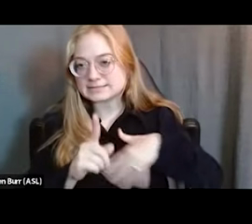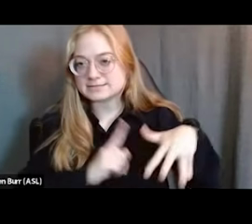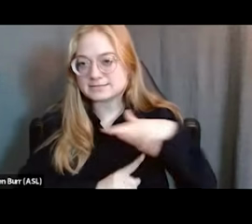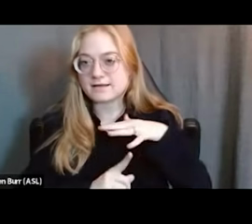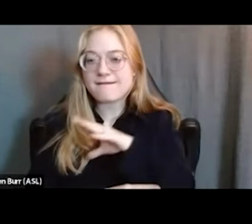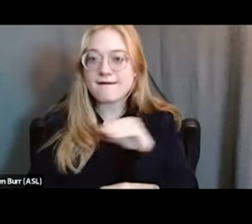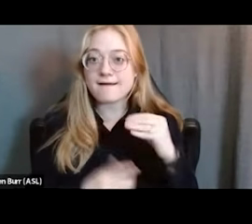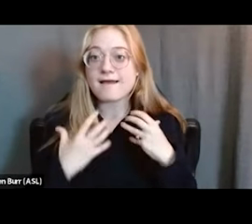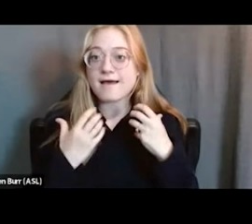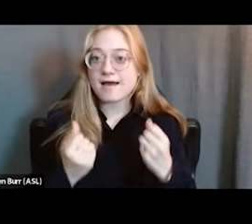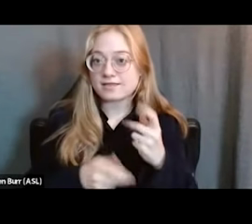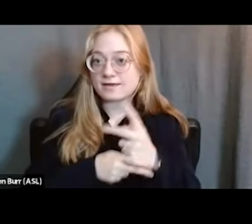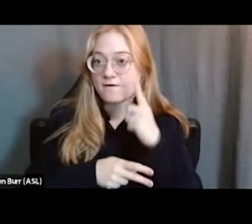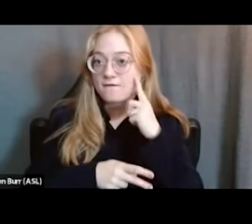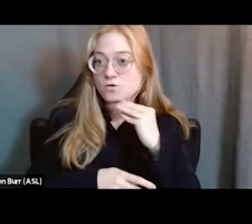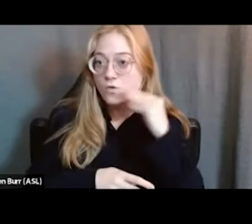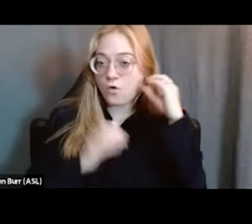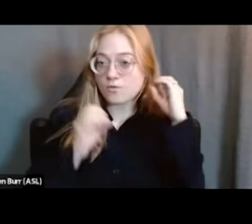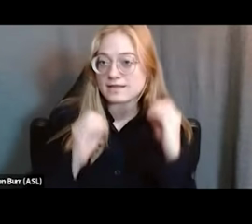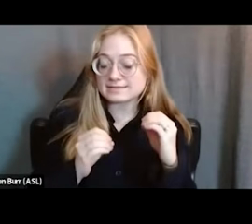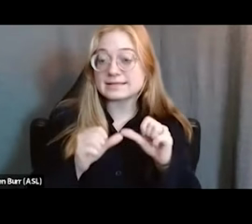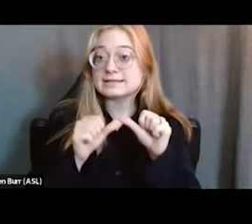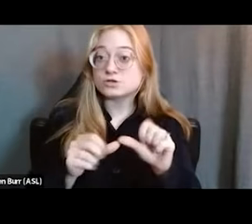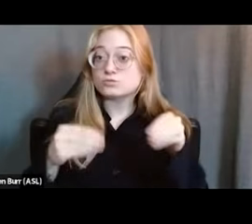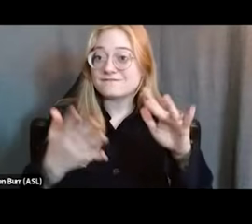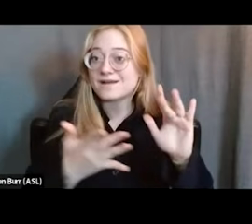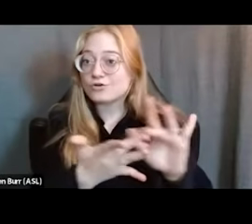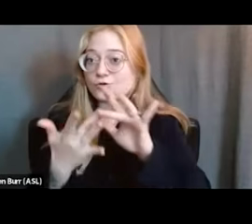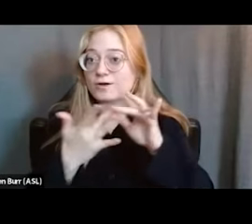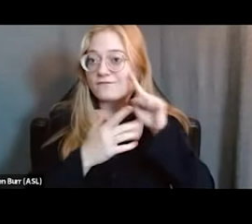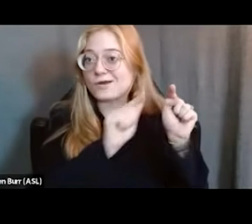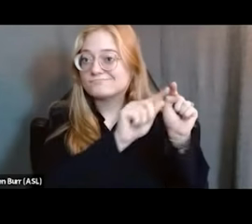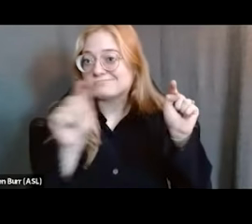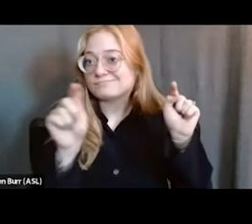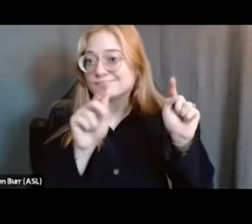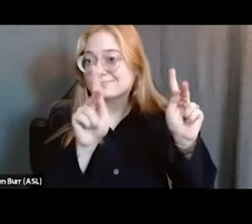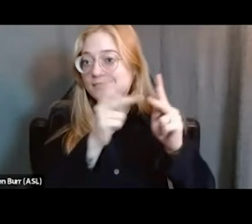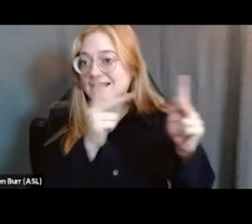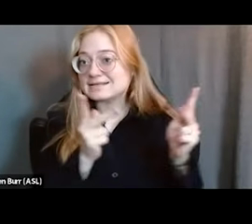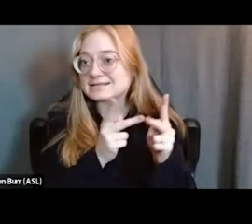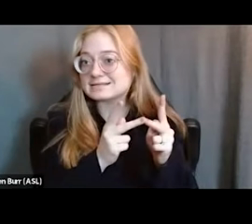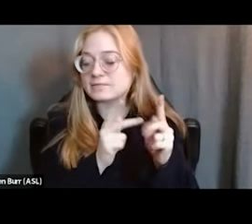can continue to provide that outreach to these facilities. So how do you reach out to a partner?